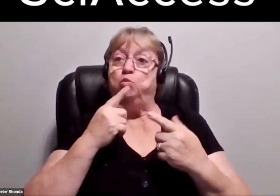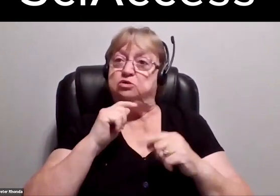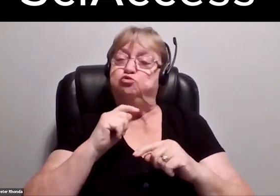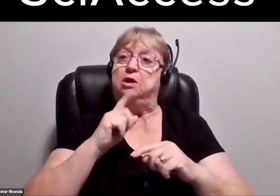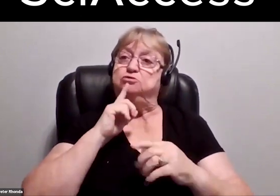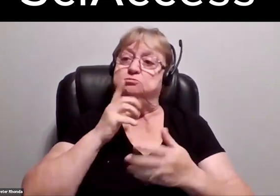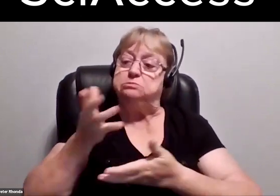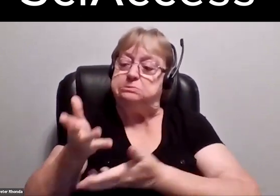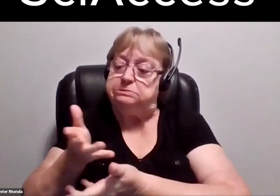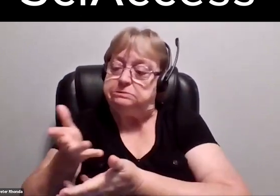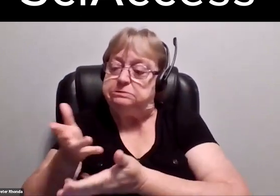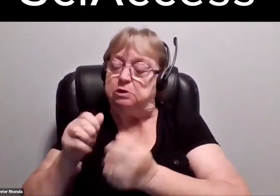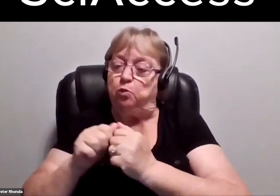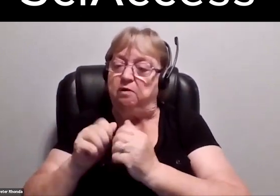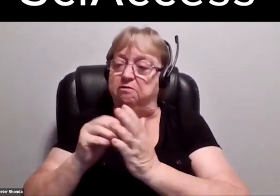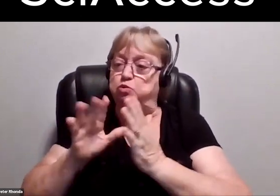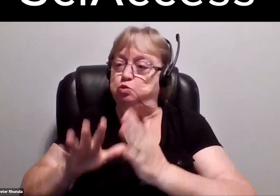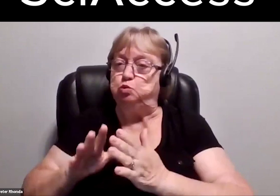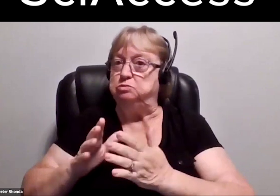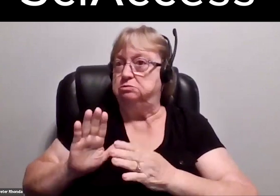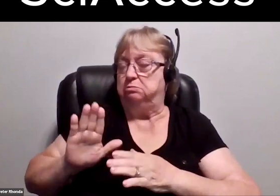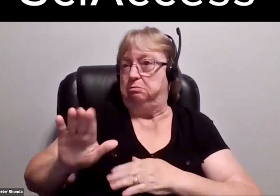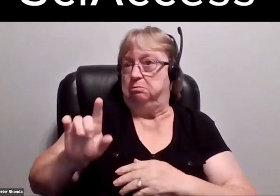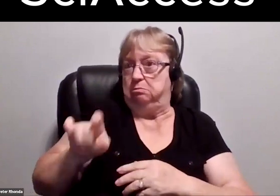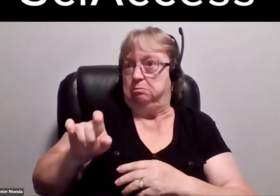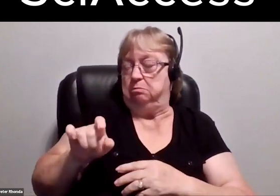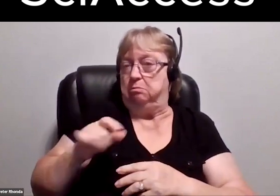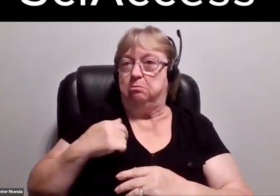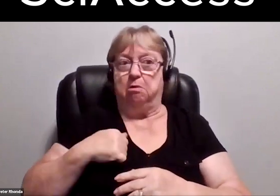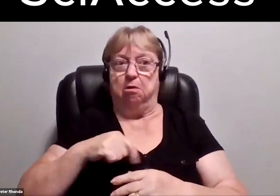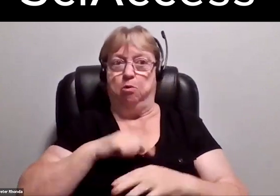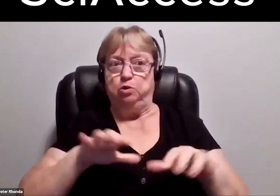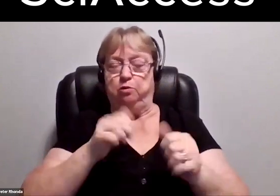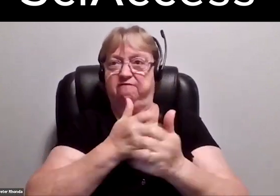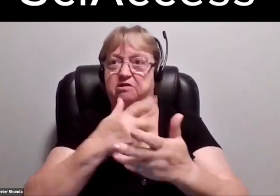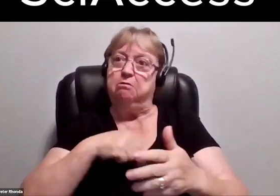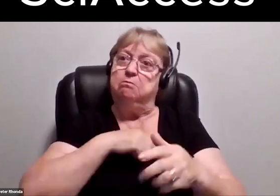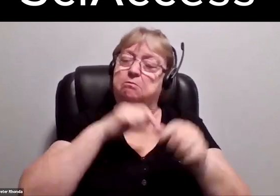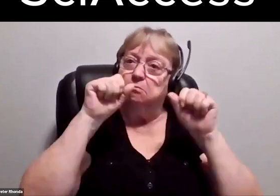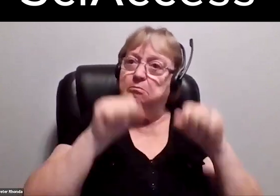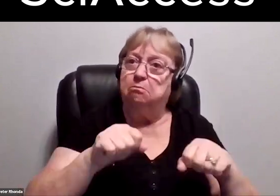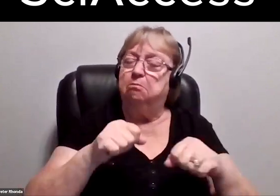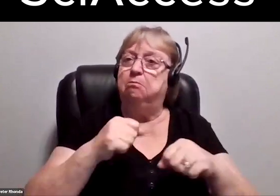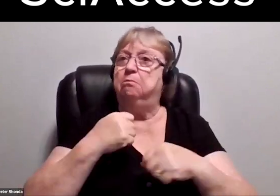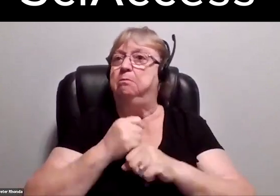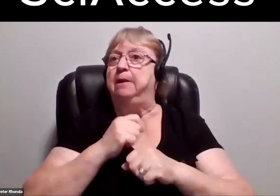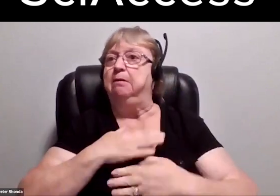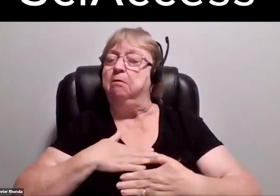and we do everything that we can to make it as enjoyable and meaningful an experience